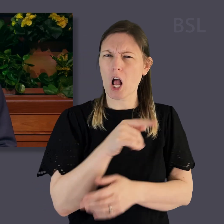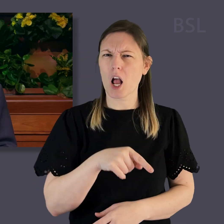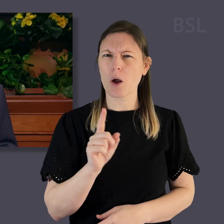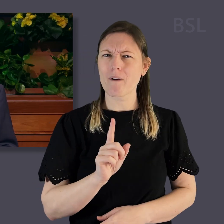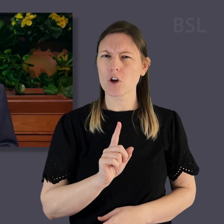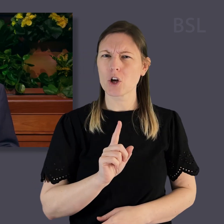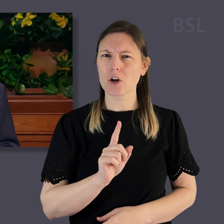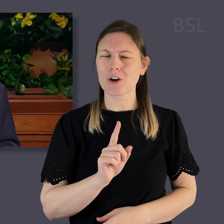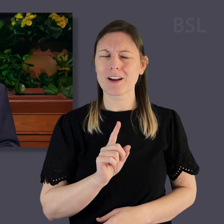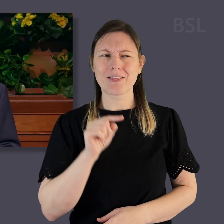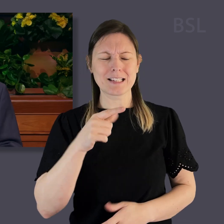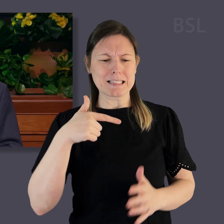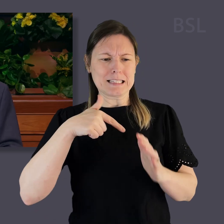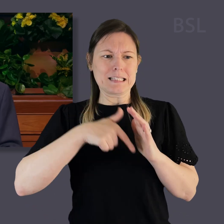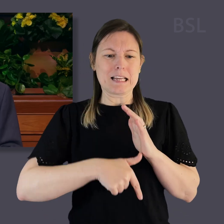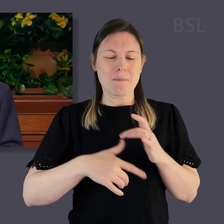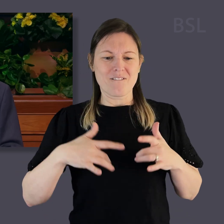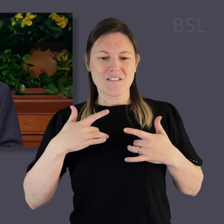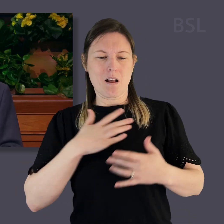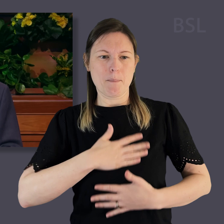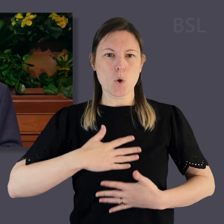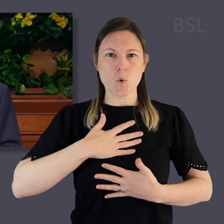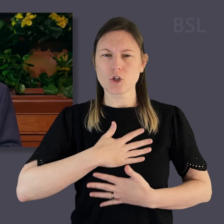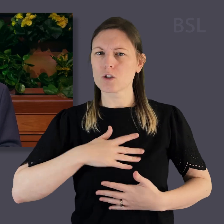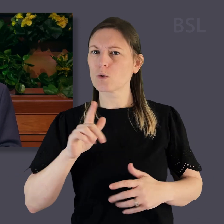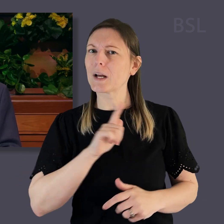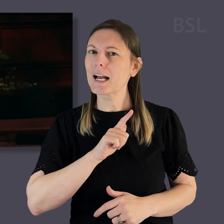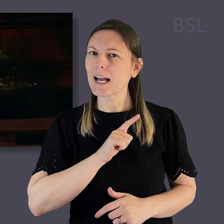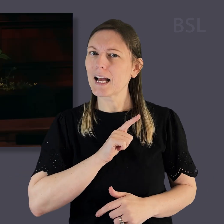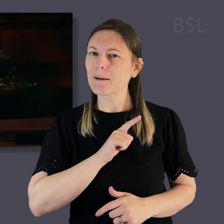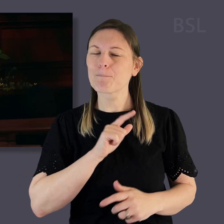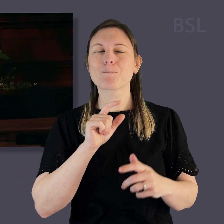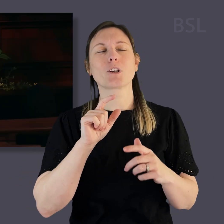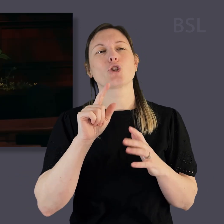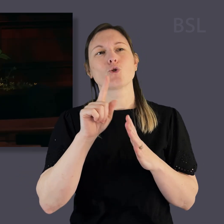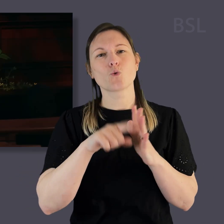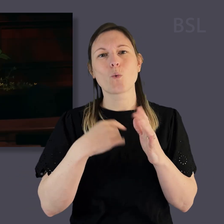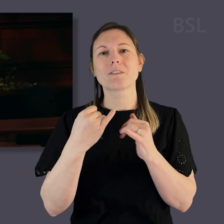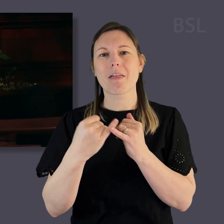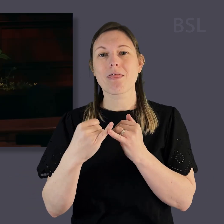What spurred these deep and heartfelt emotions? The Prophet Joseph had been teaching